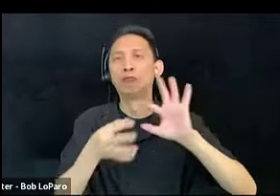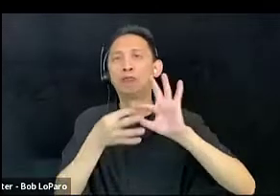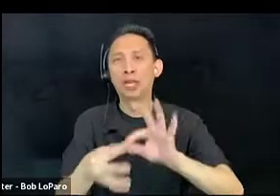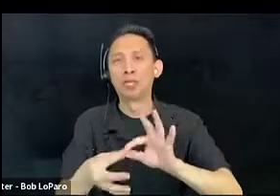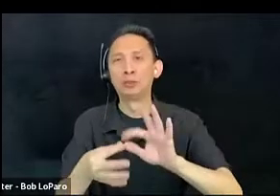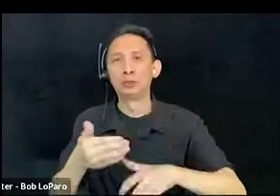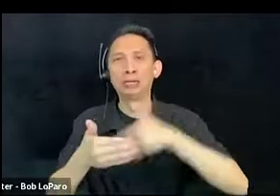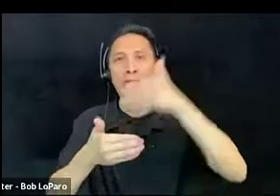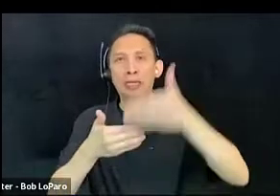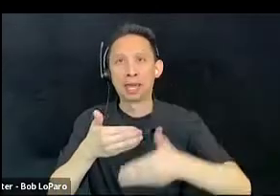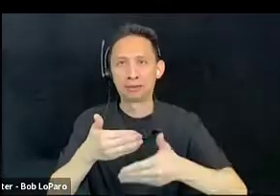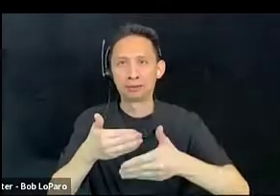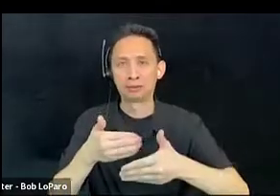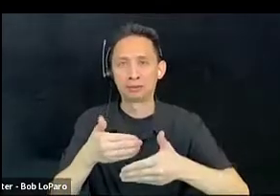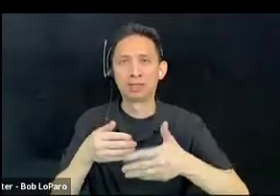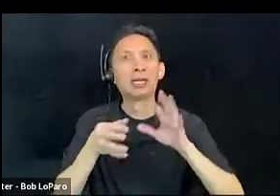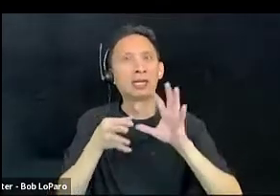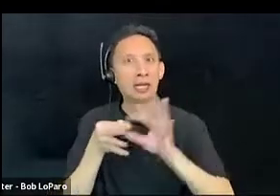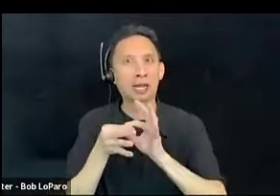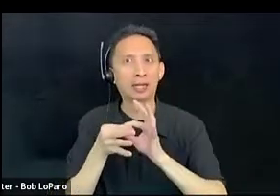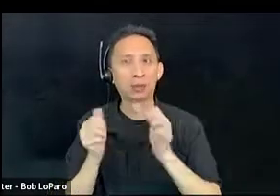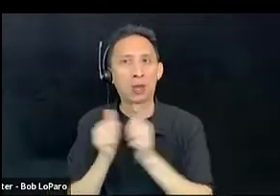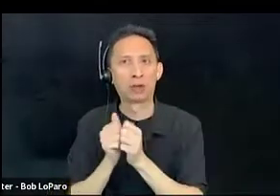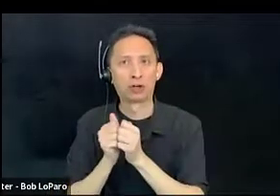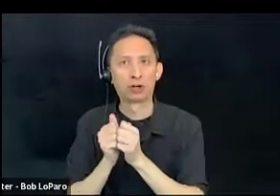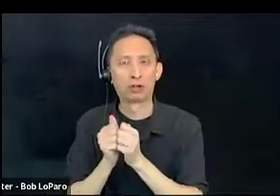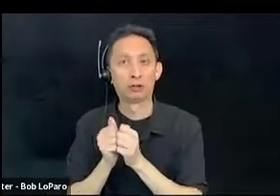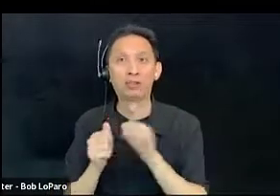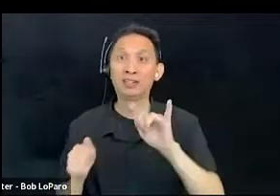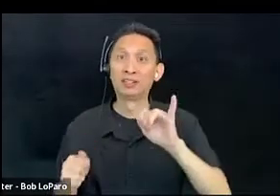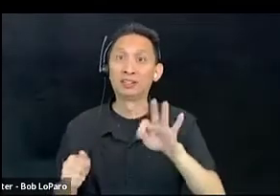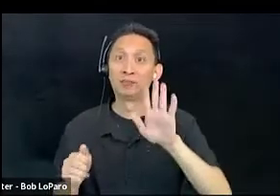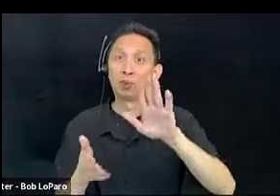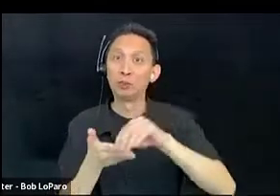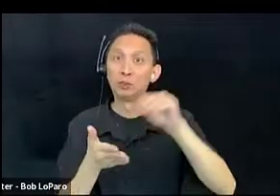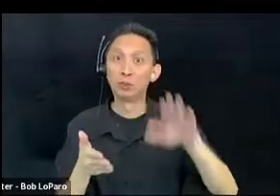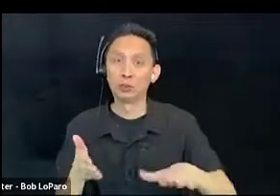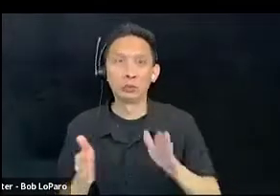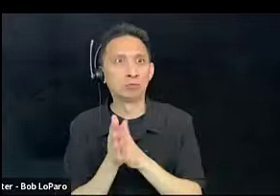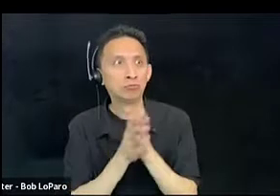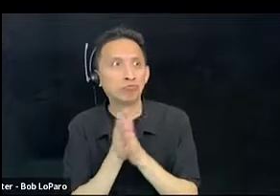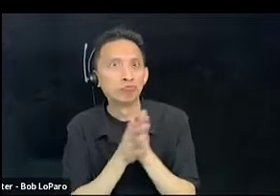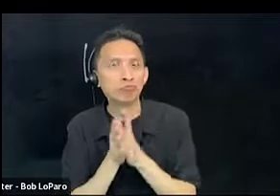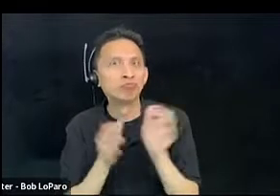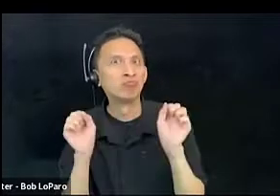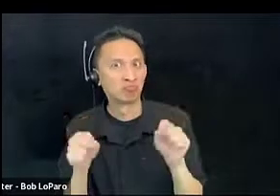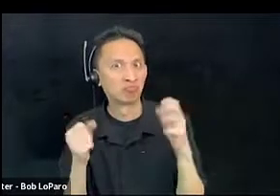And if you have a student for whom this sounds relevant, I would encourage you to try to create an inventory